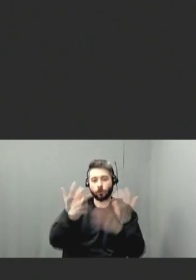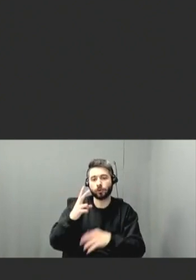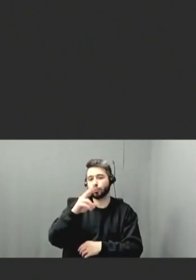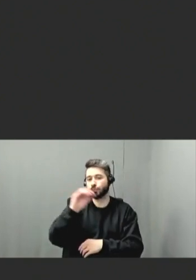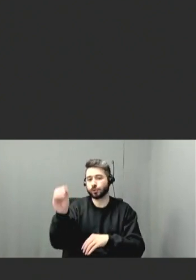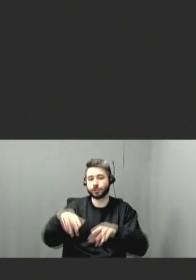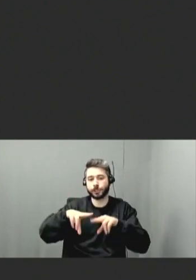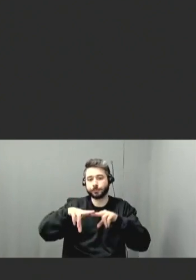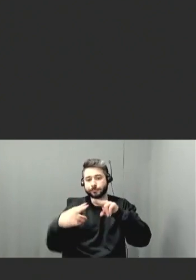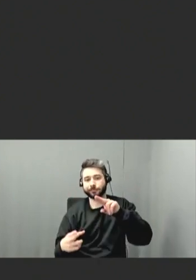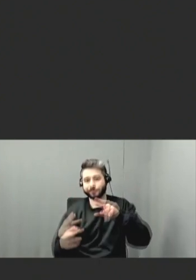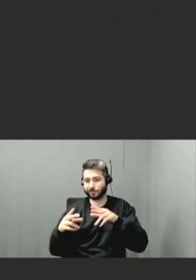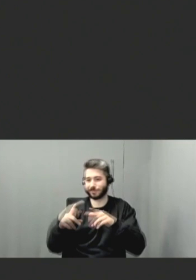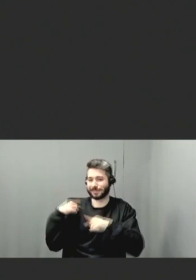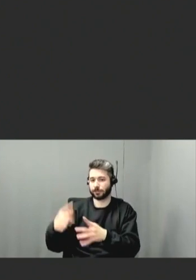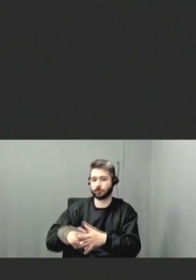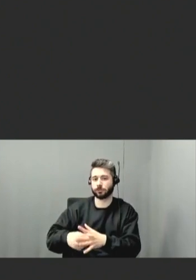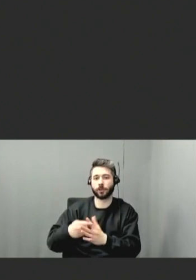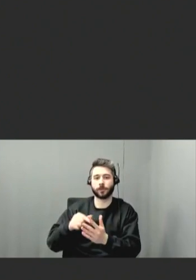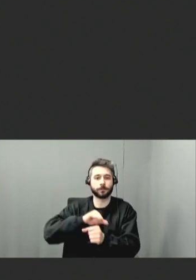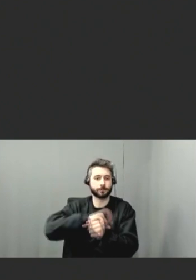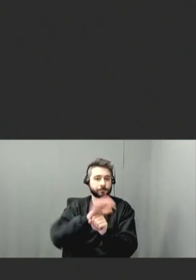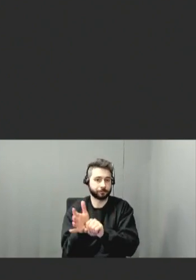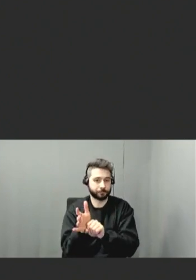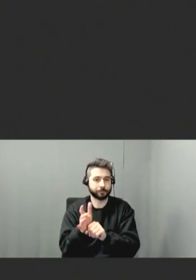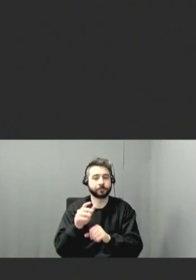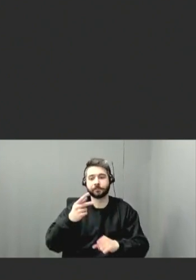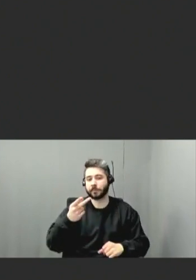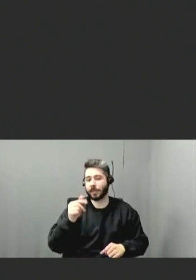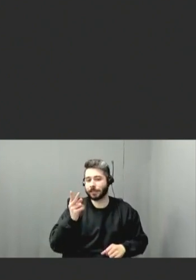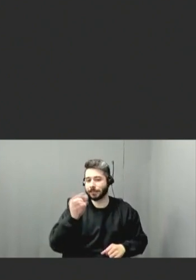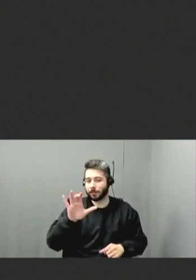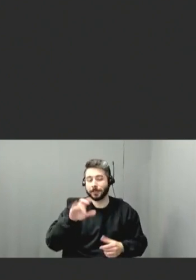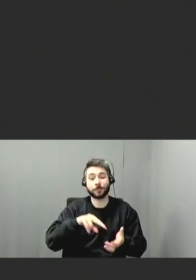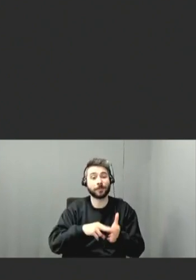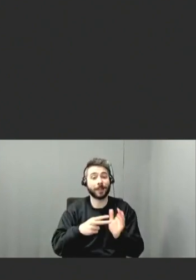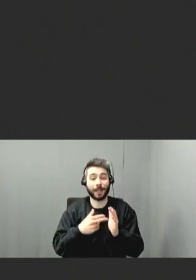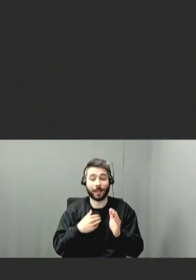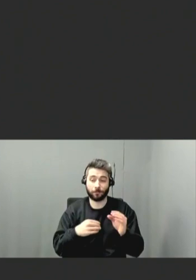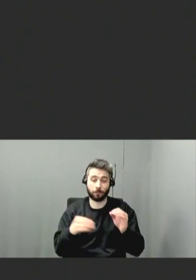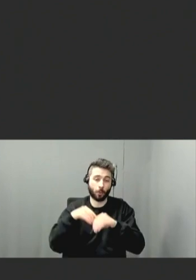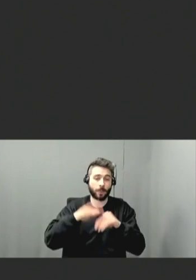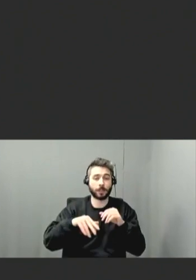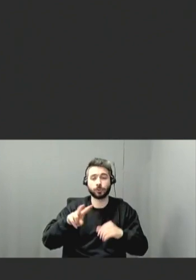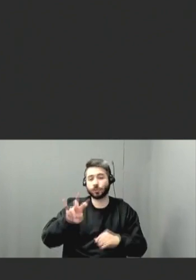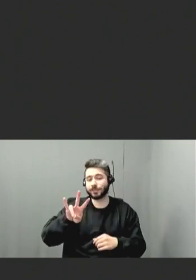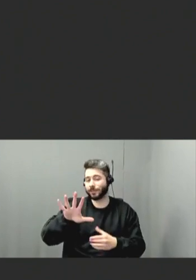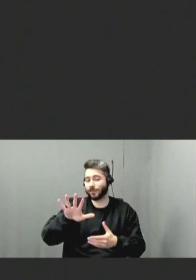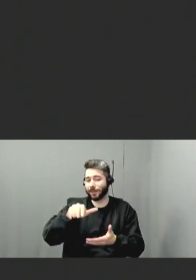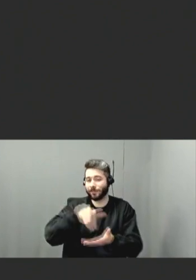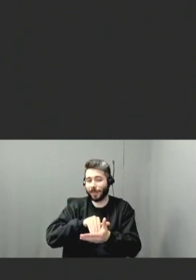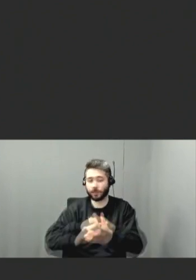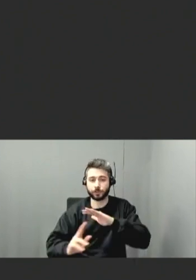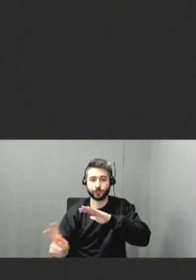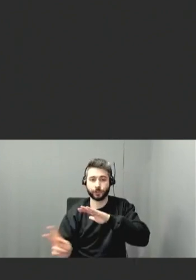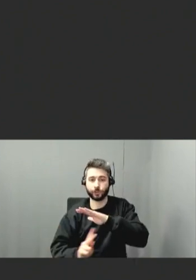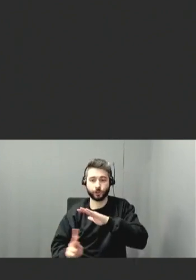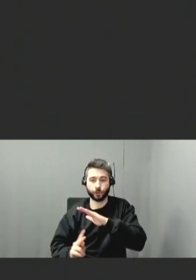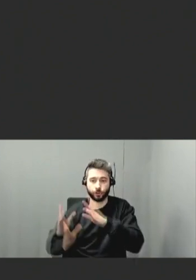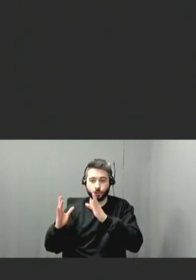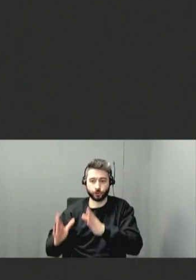So, what this means is that there's more than 275,000 kindergarteners who had entered school